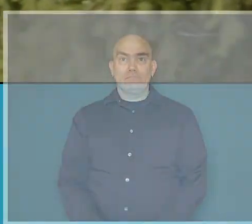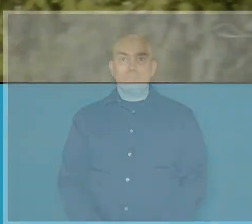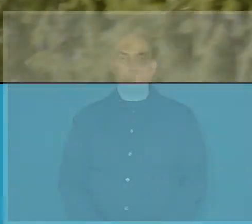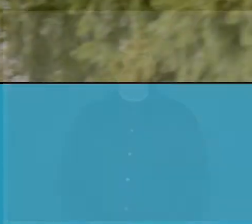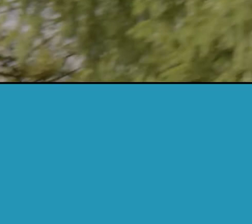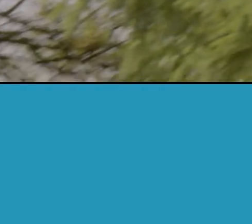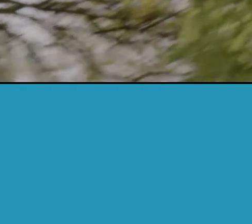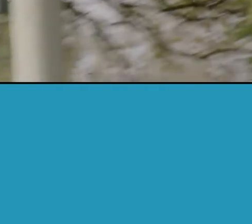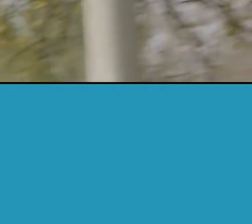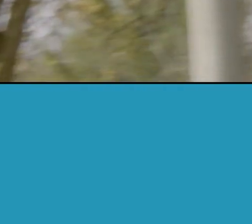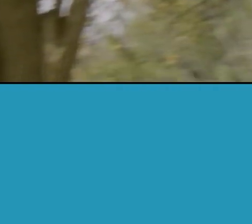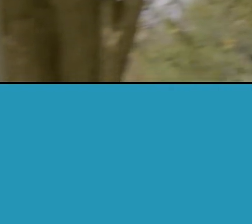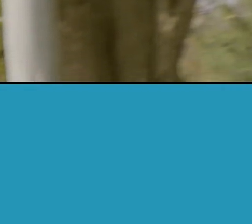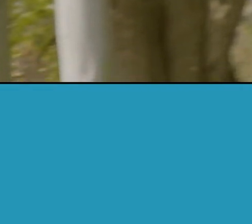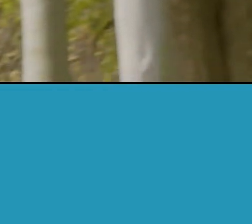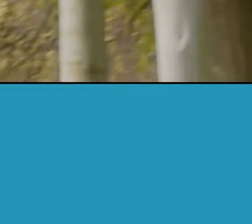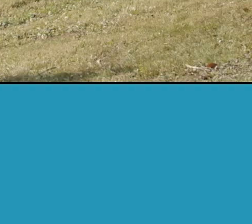Wait, wait! Hey, wait, wait!